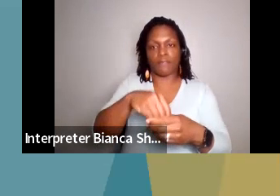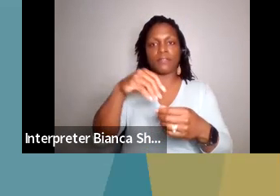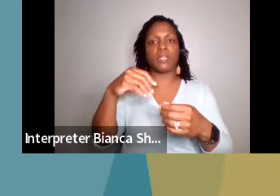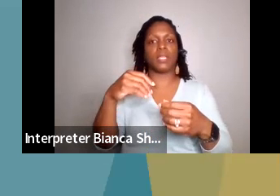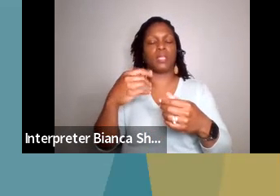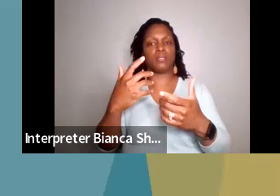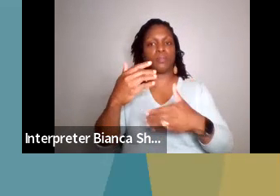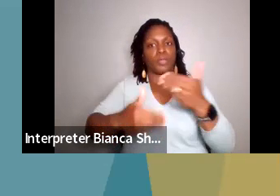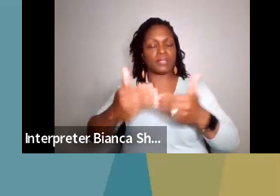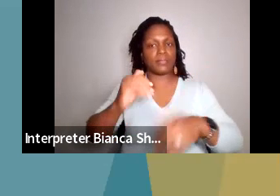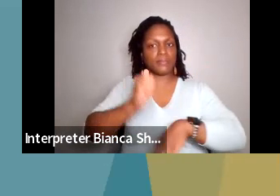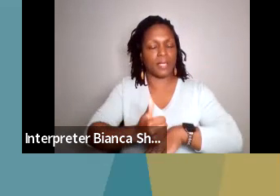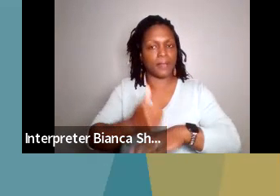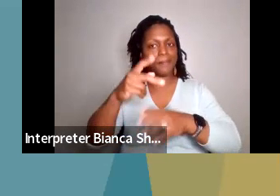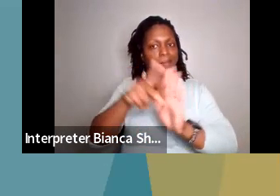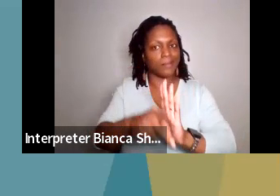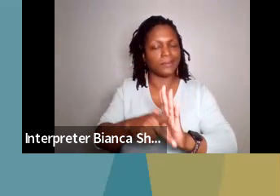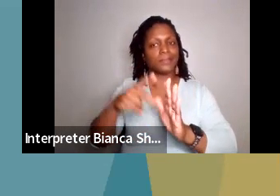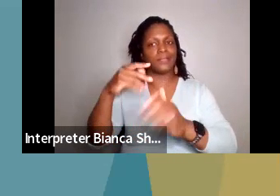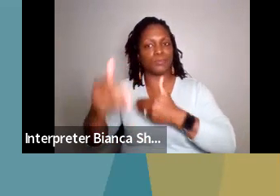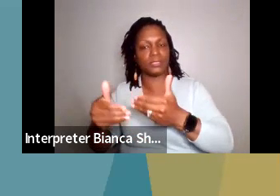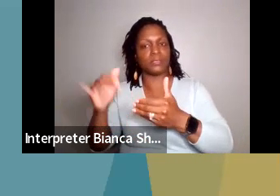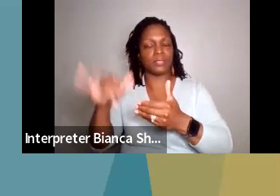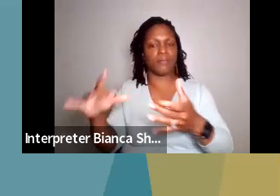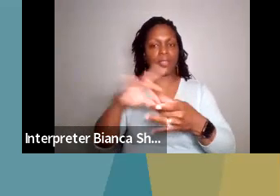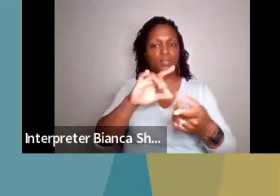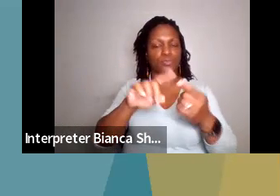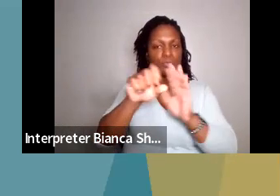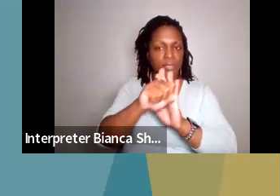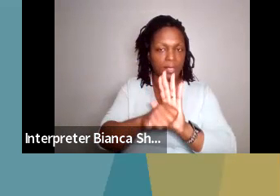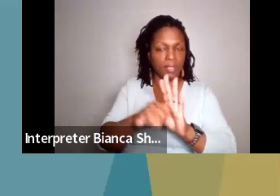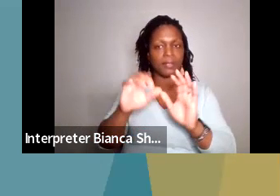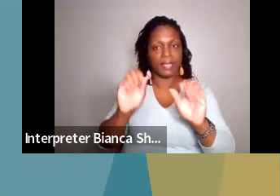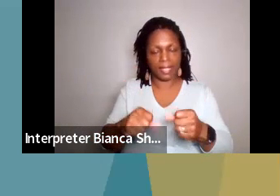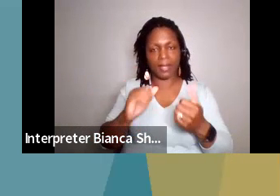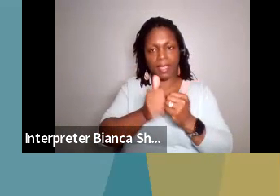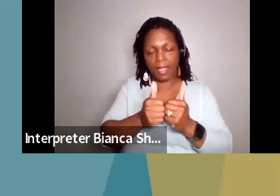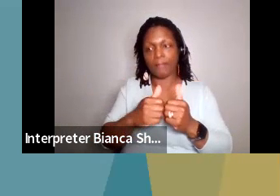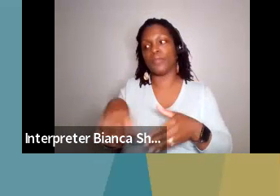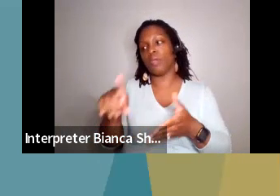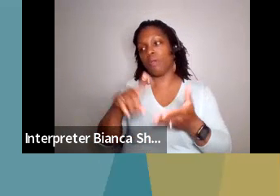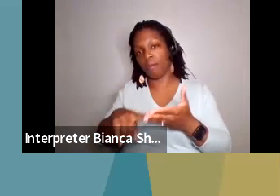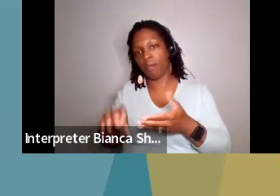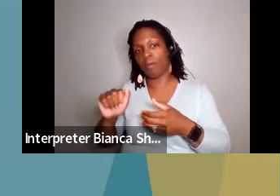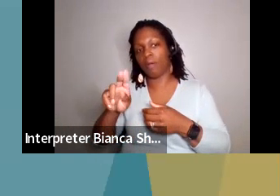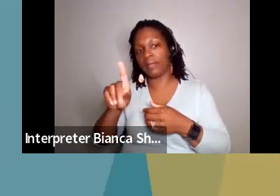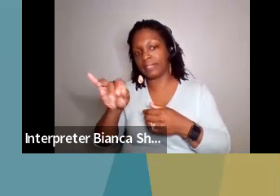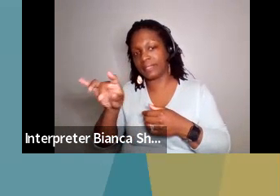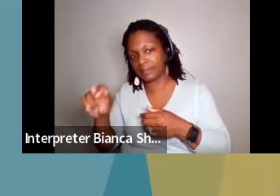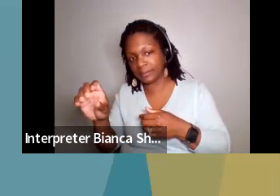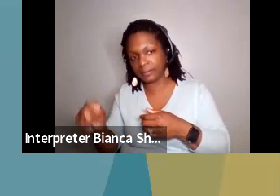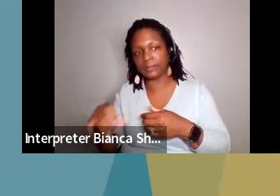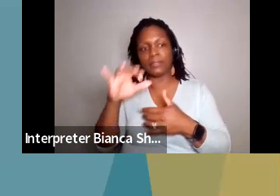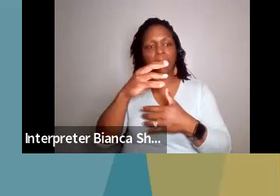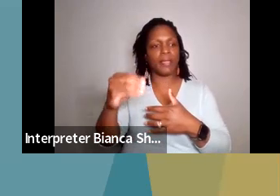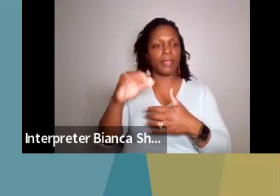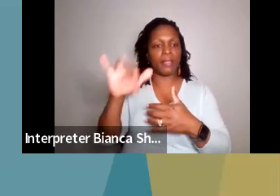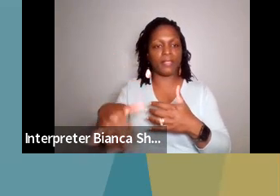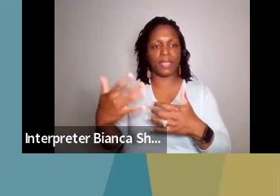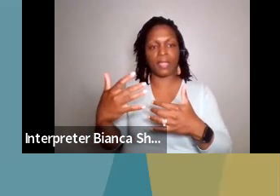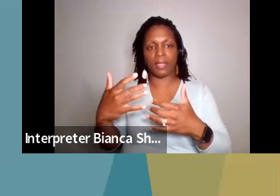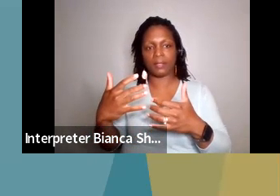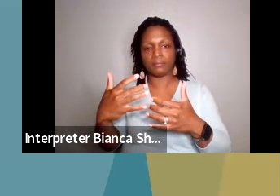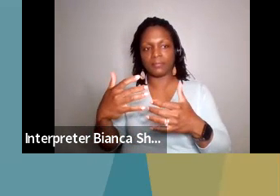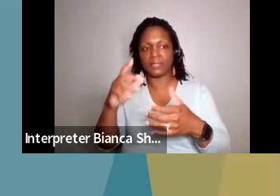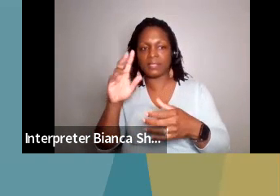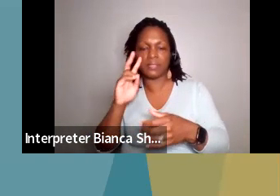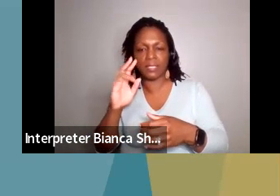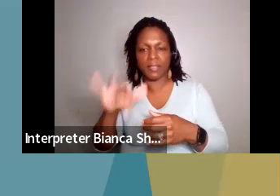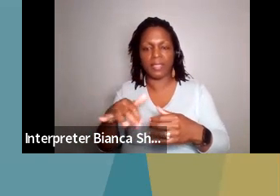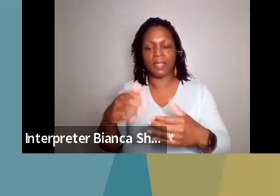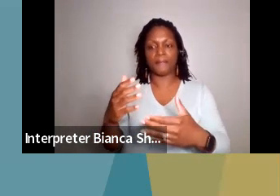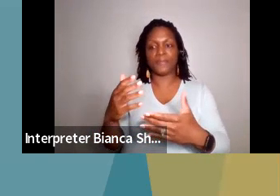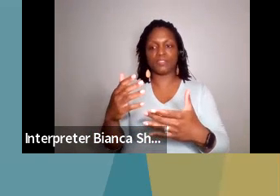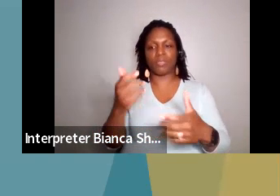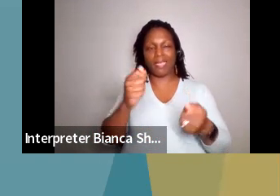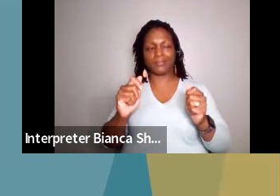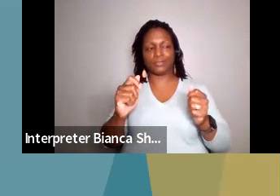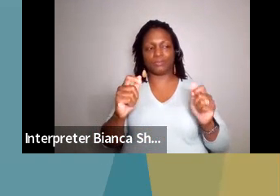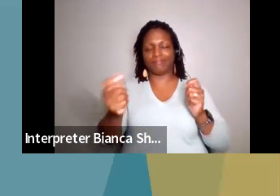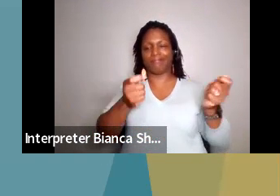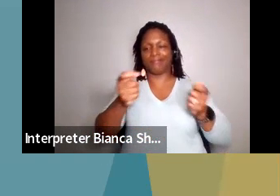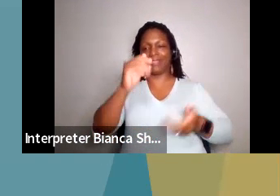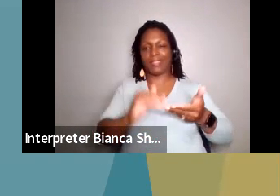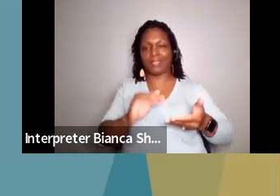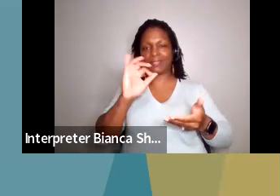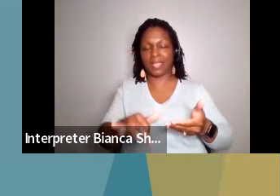Services provided through the community, and they commit to do that through audits and assessments and strategic initiatives, to mitigate the disparity, disparity, disparity, excuse me, and the provision of services and